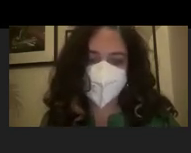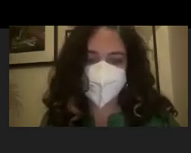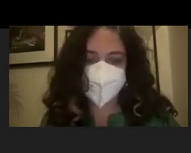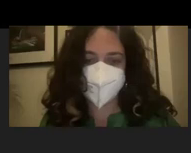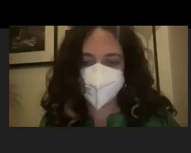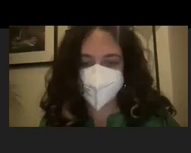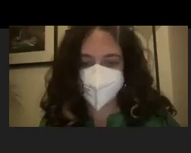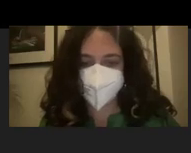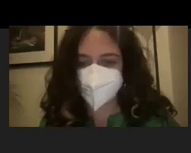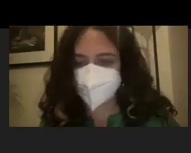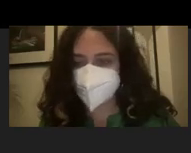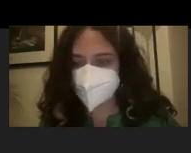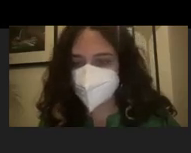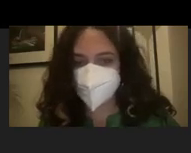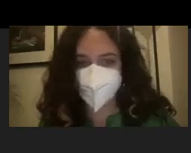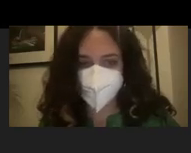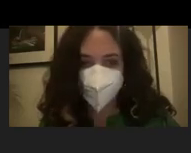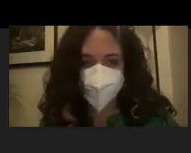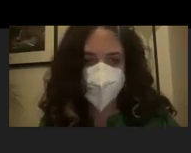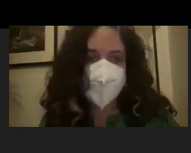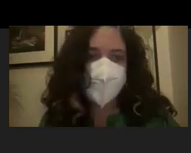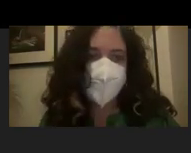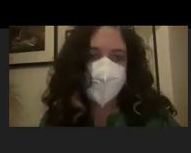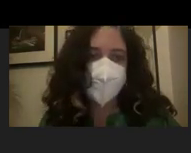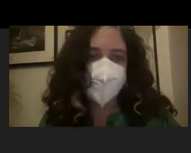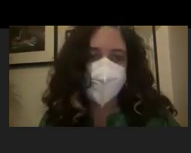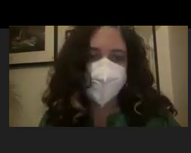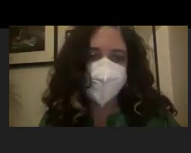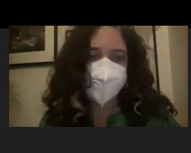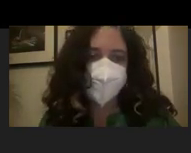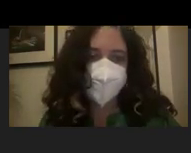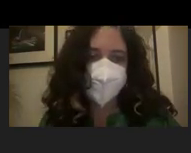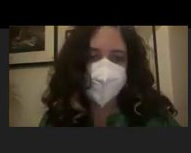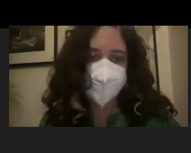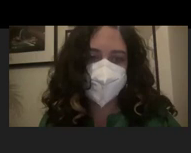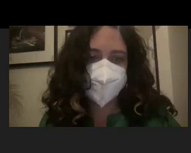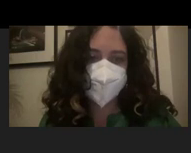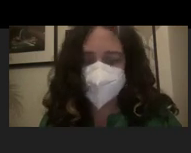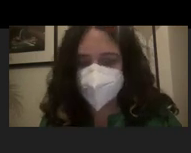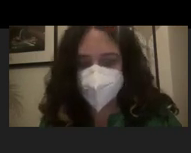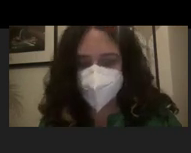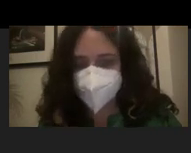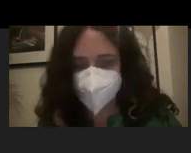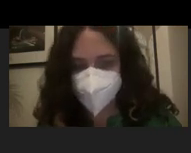people are now protesters all protesters are now criminals um and and a massive expansion